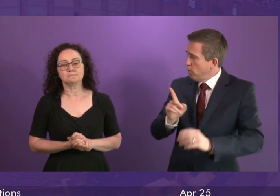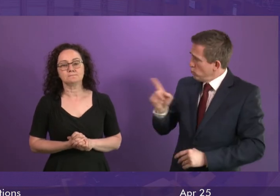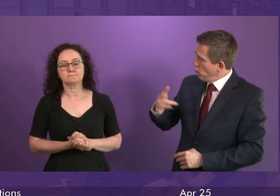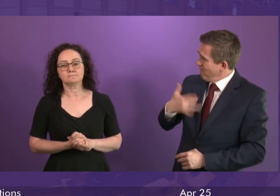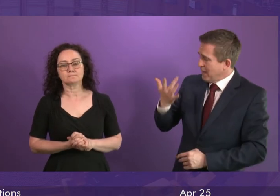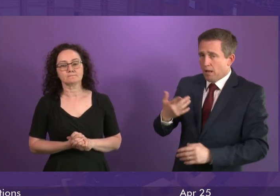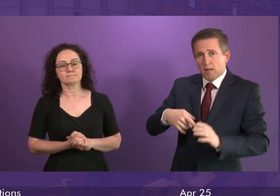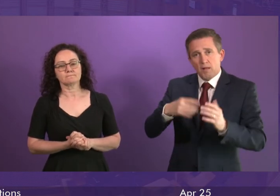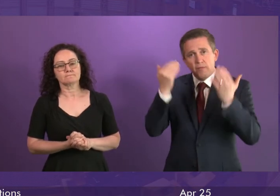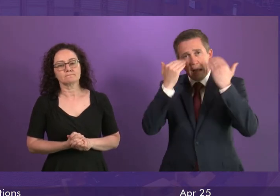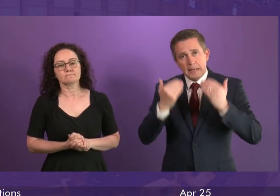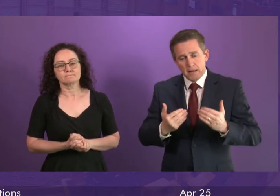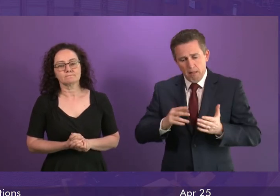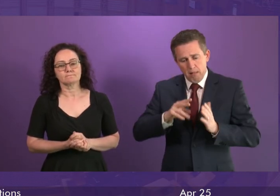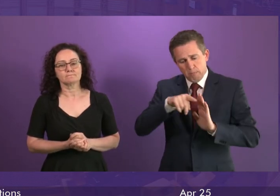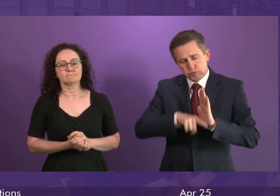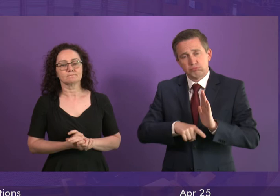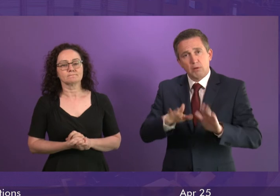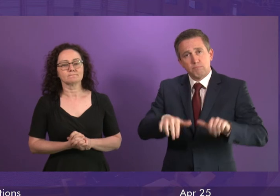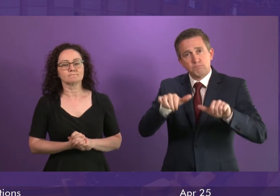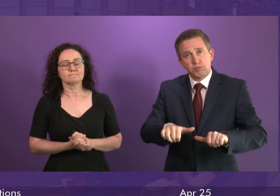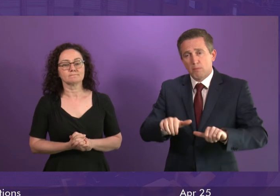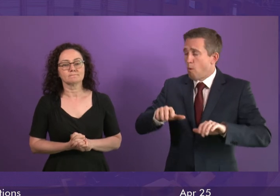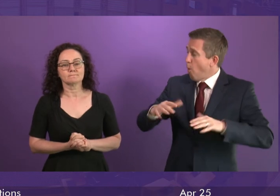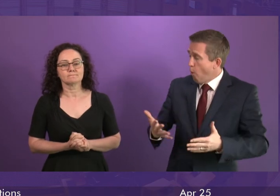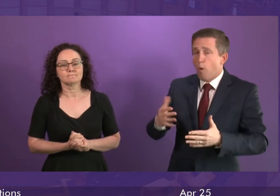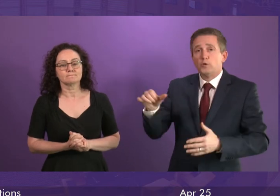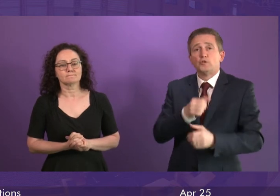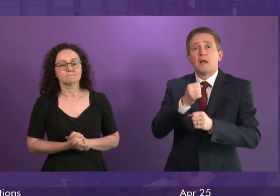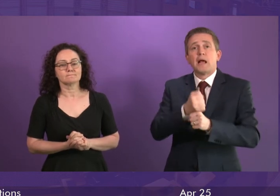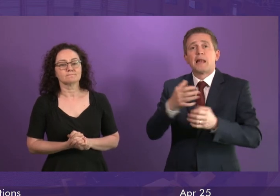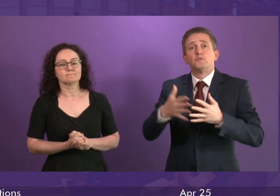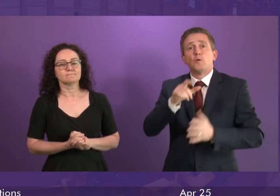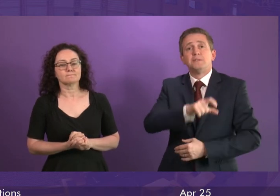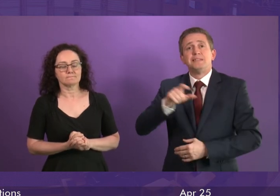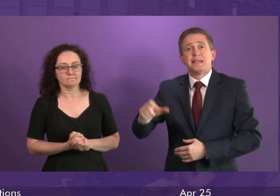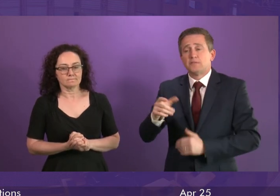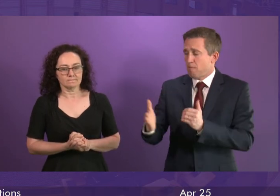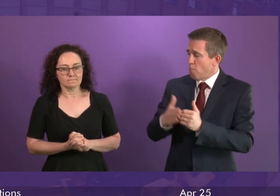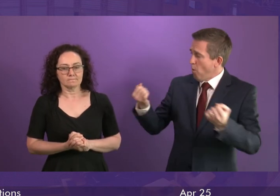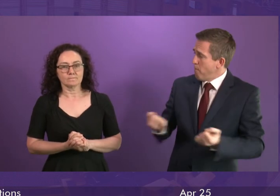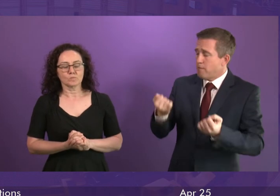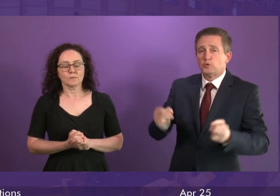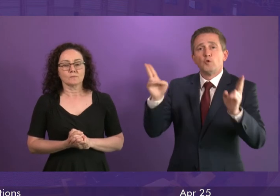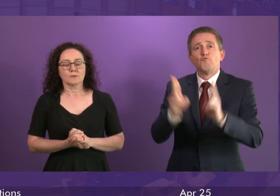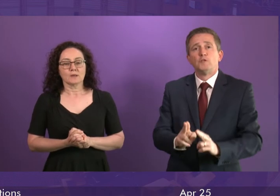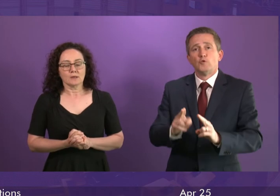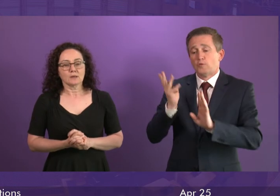are satisfactory, or does Glasgow City Council need more powers to reduce or restrict such marches? The First Minister (Nicola Sturgeon):